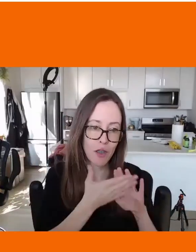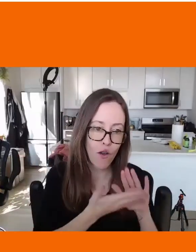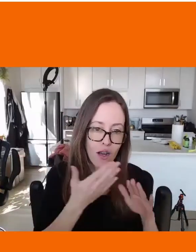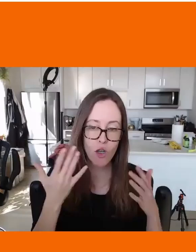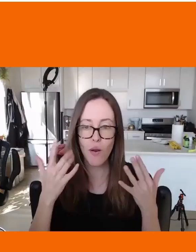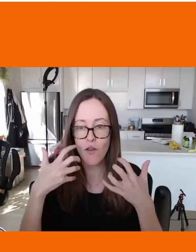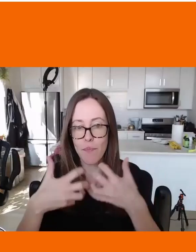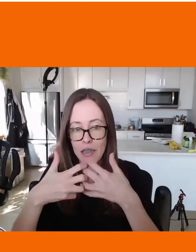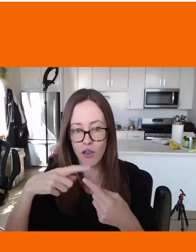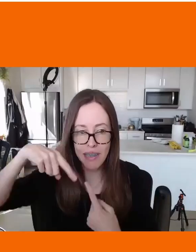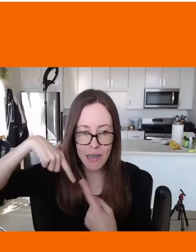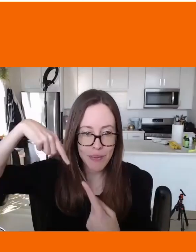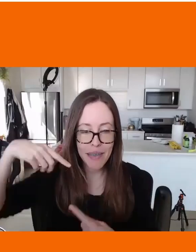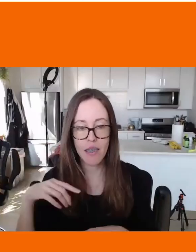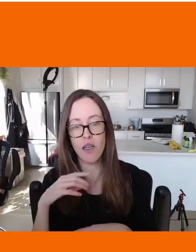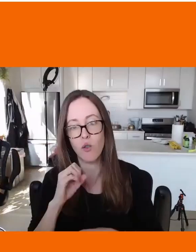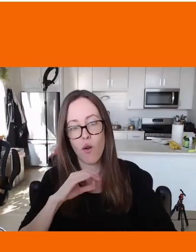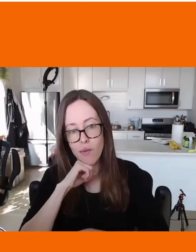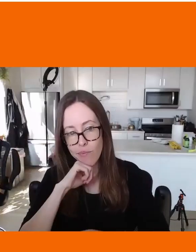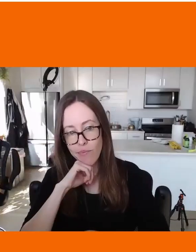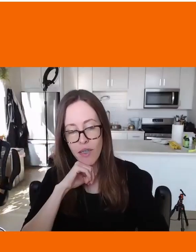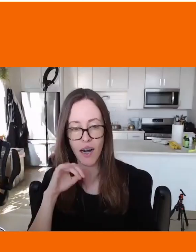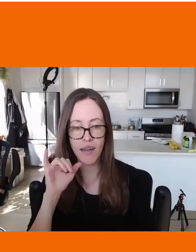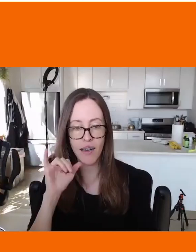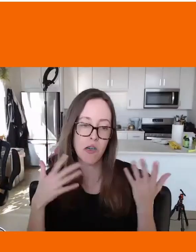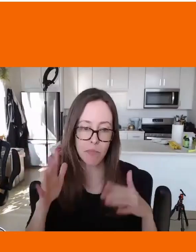for experiments to run, you're waiting for the centrifuge machine to finish working.